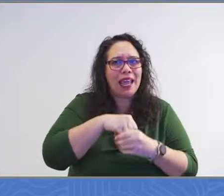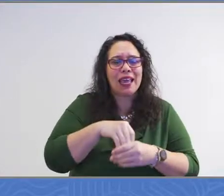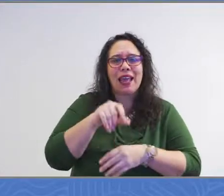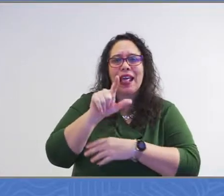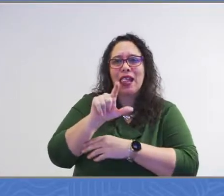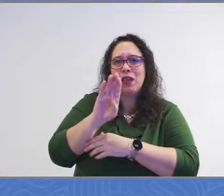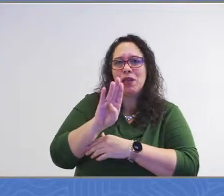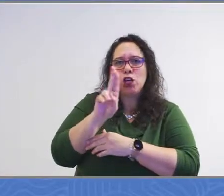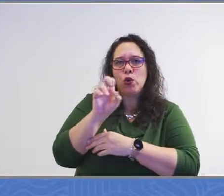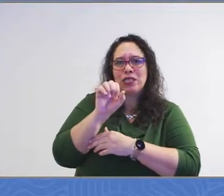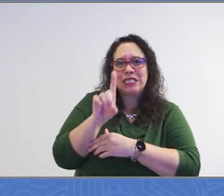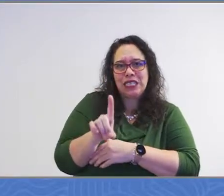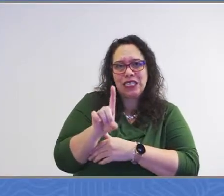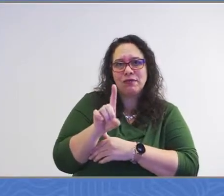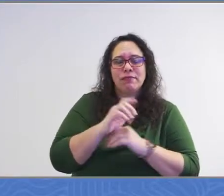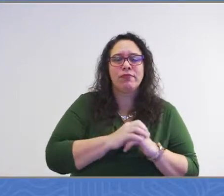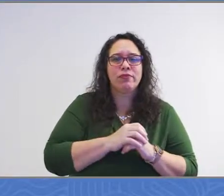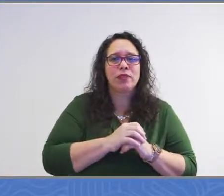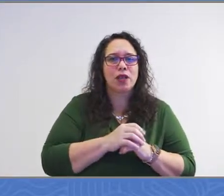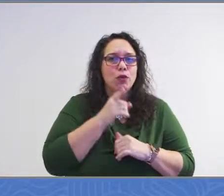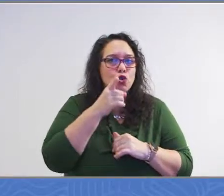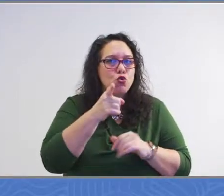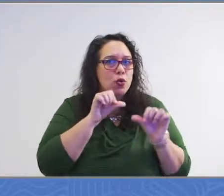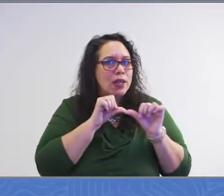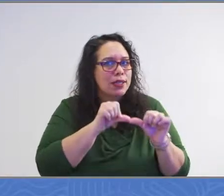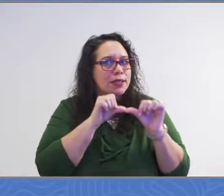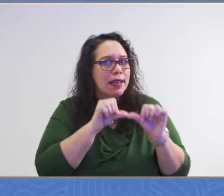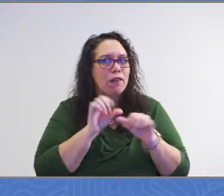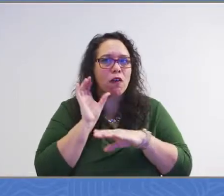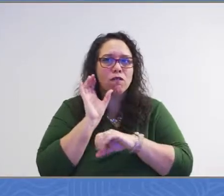and workplaces, yet you continue to force principals,